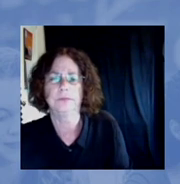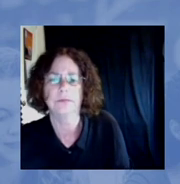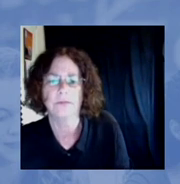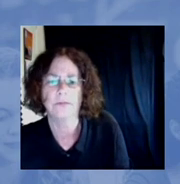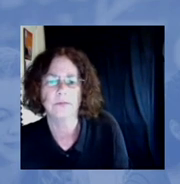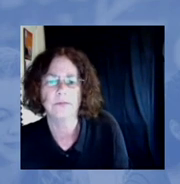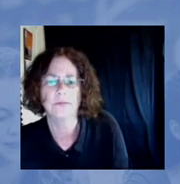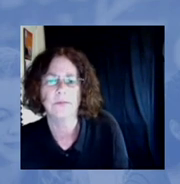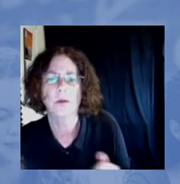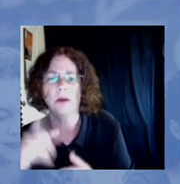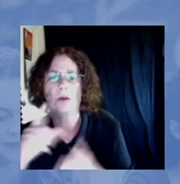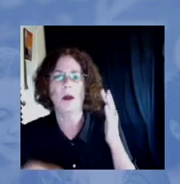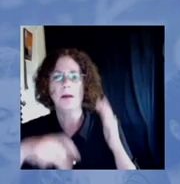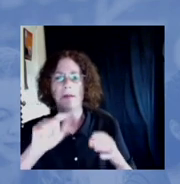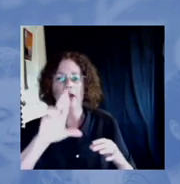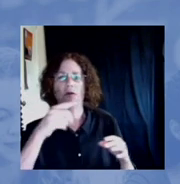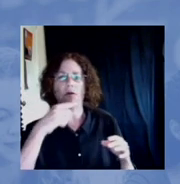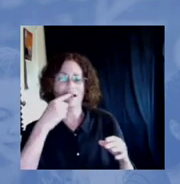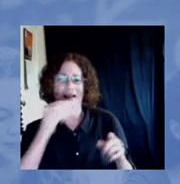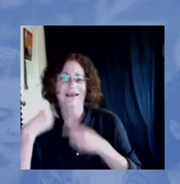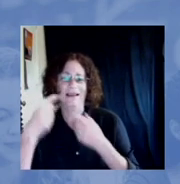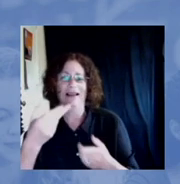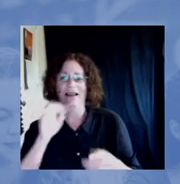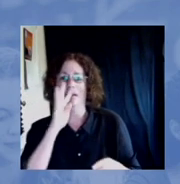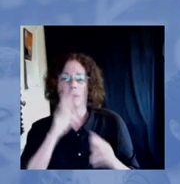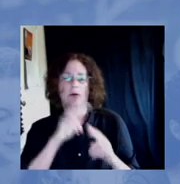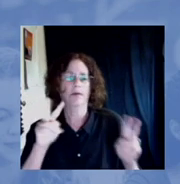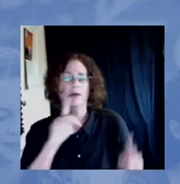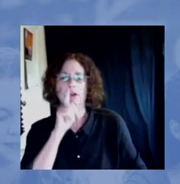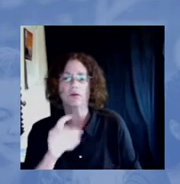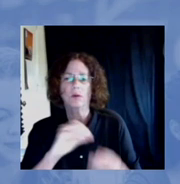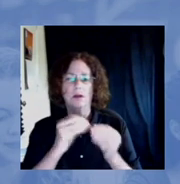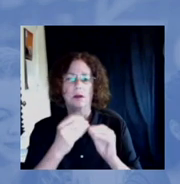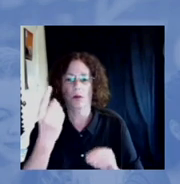SINCE HE SPOKE IS SO TRUE. WE NEED TO STOP FOOLING OURSELVES AS A NATION